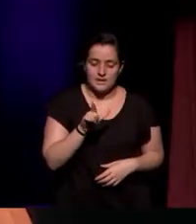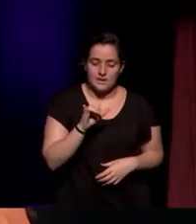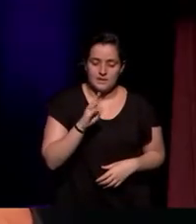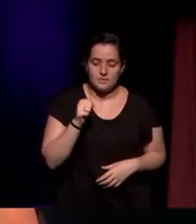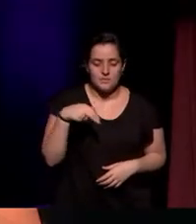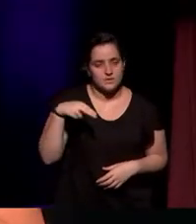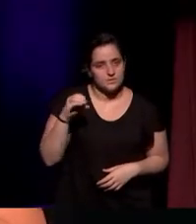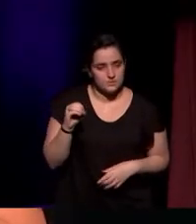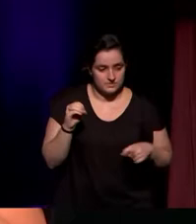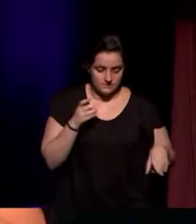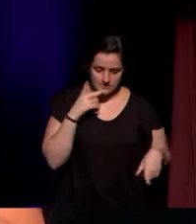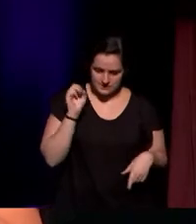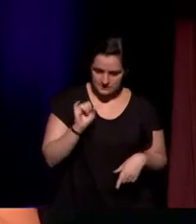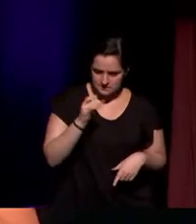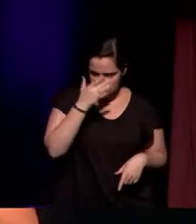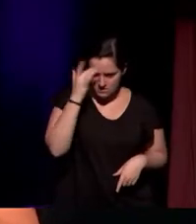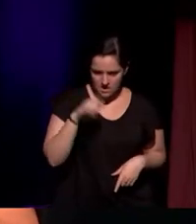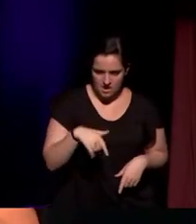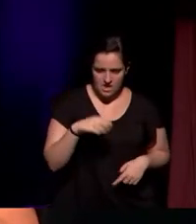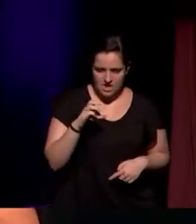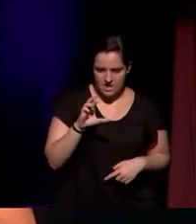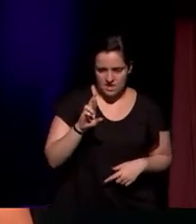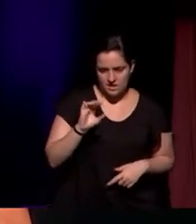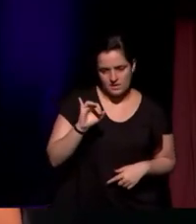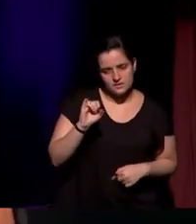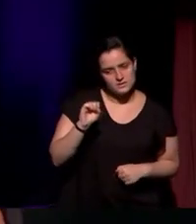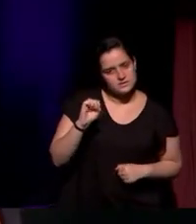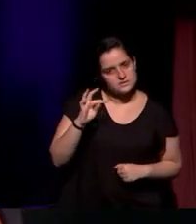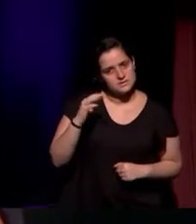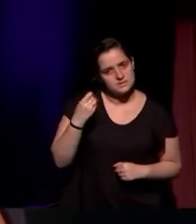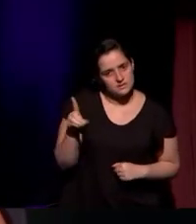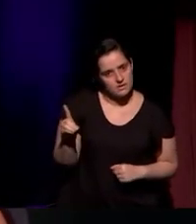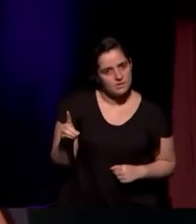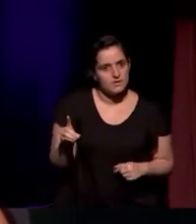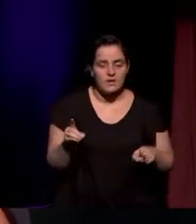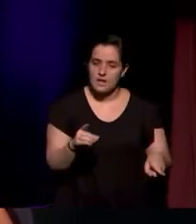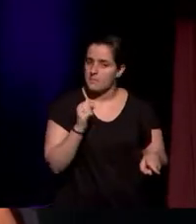if one is a Christian, one cannot speak of the Muslims,